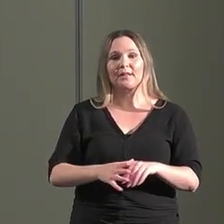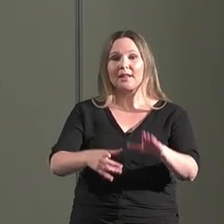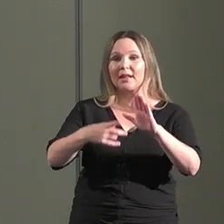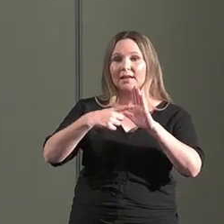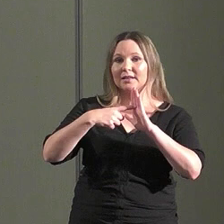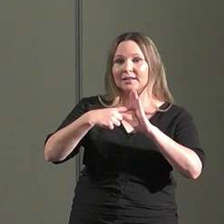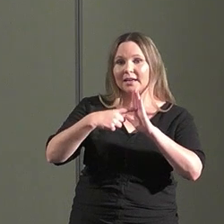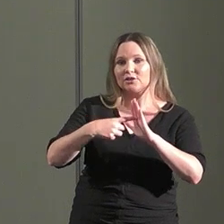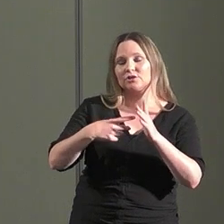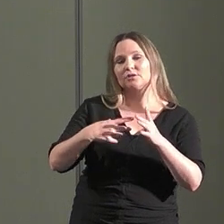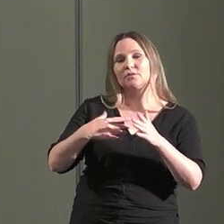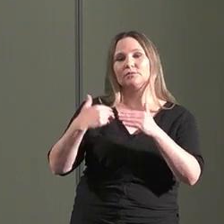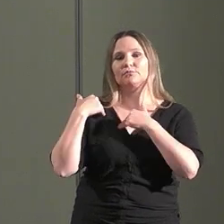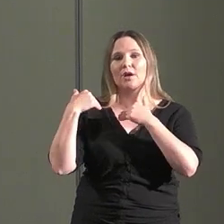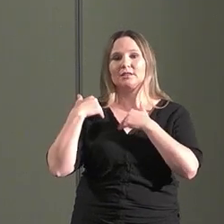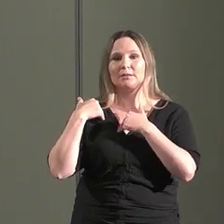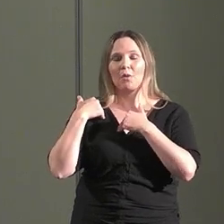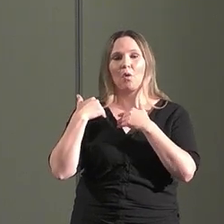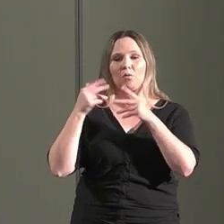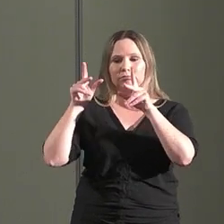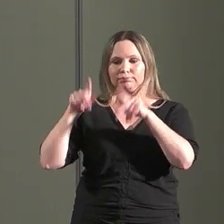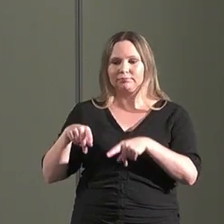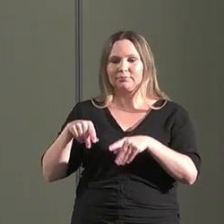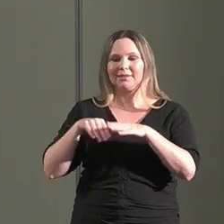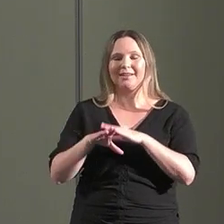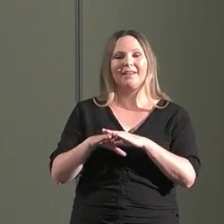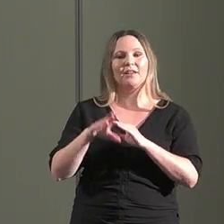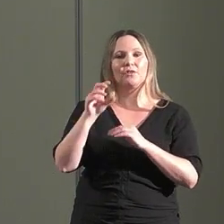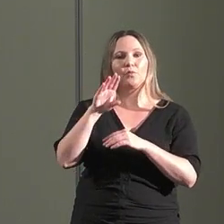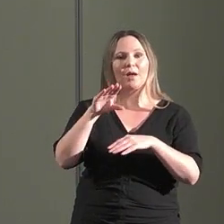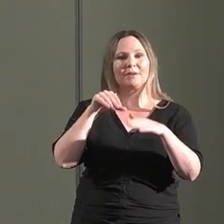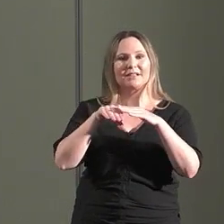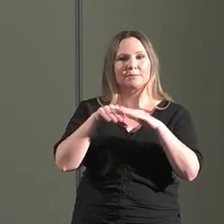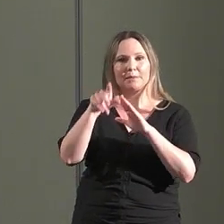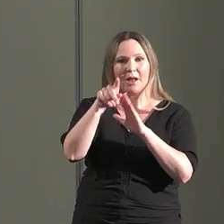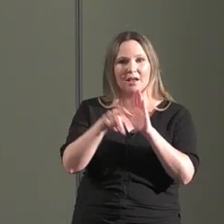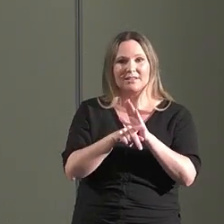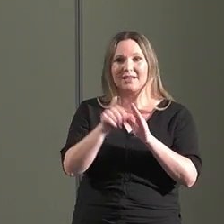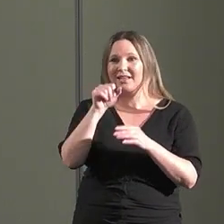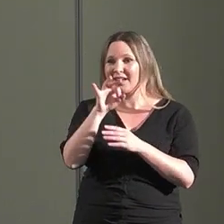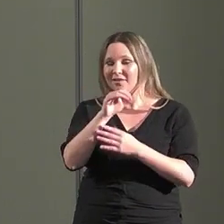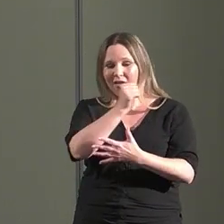Indication of responsibility party in the web accessibility policy all eight characteristics